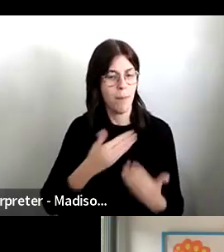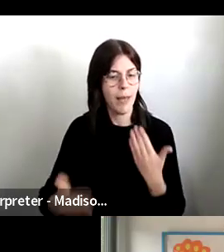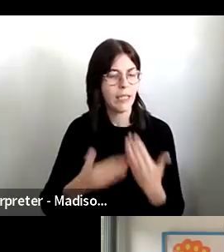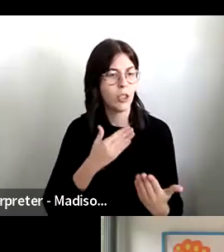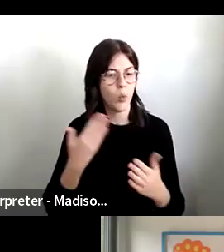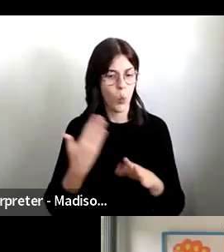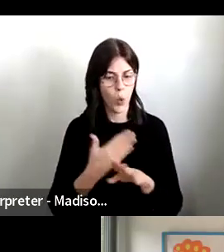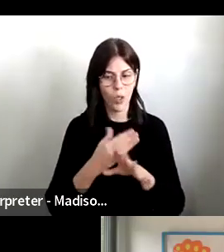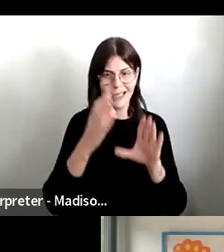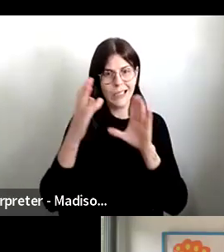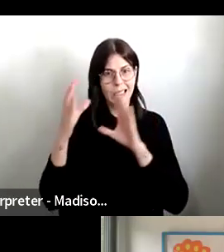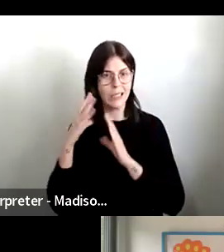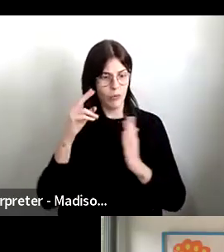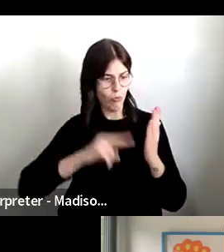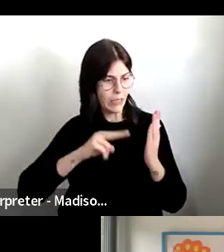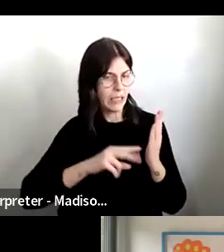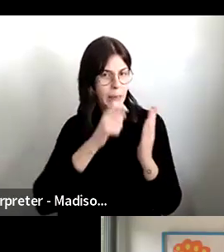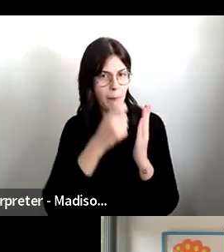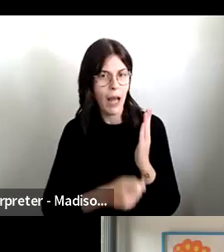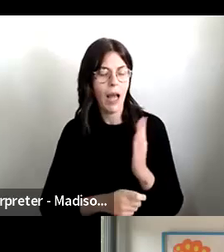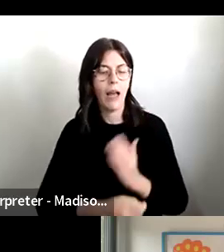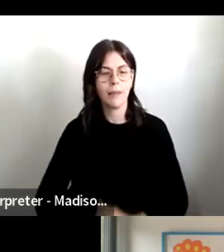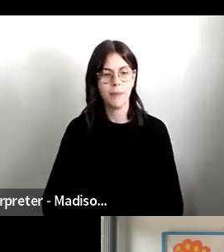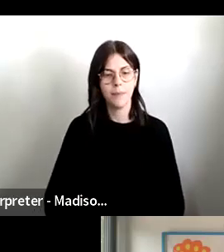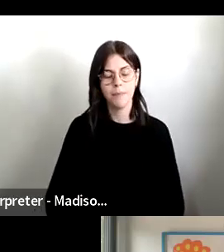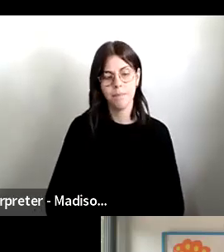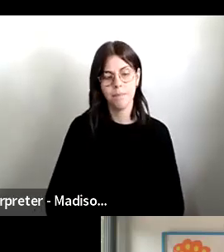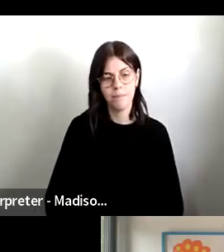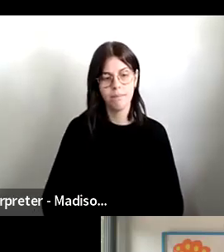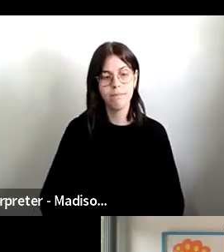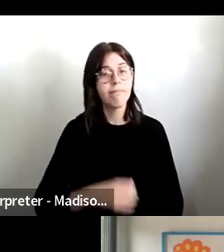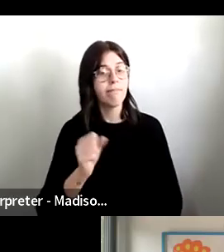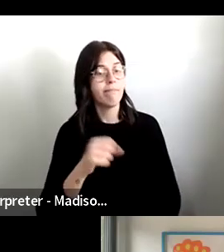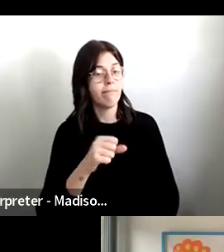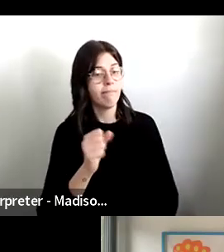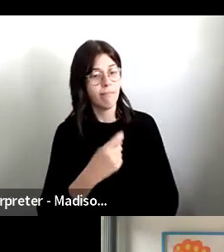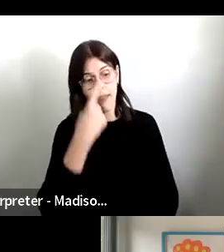workload of reading and scoring? >> Yeah, I think as Luke said,